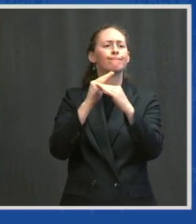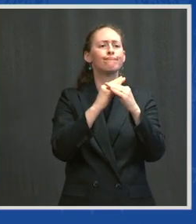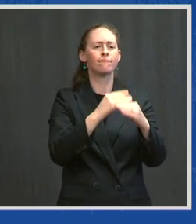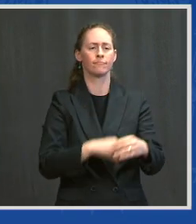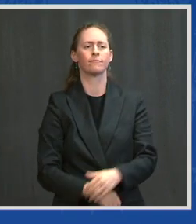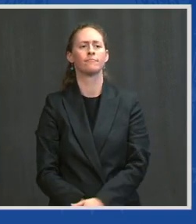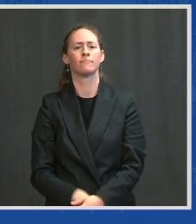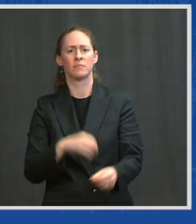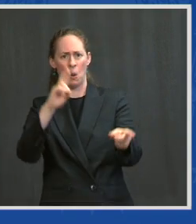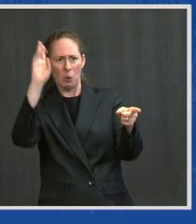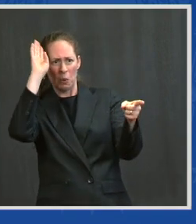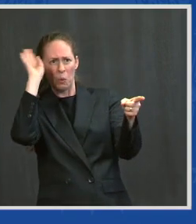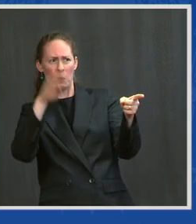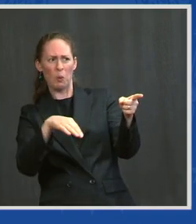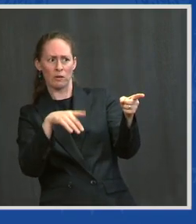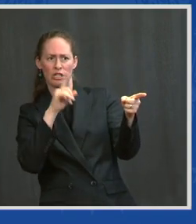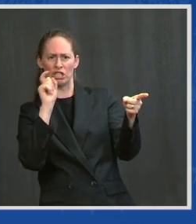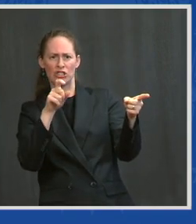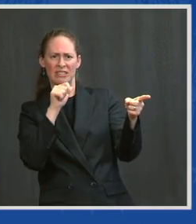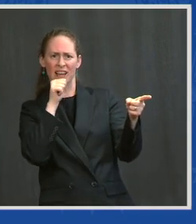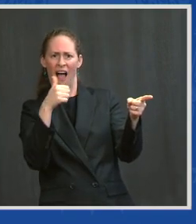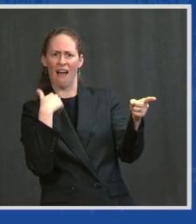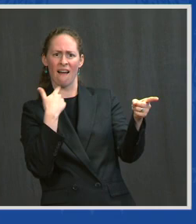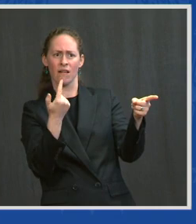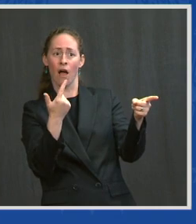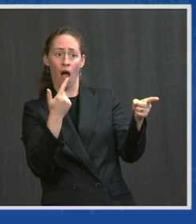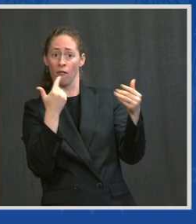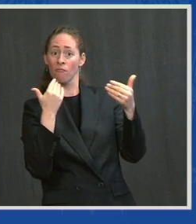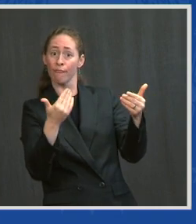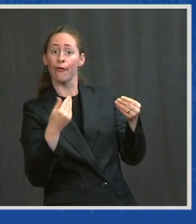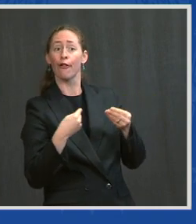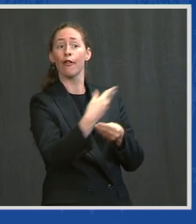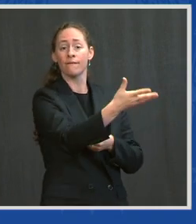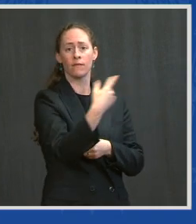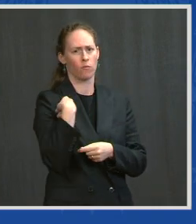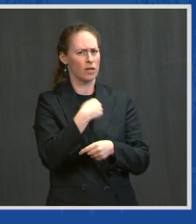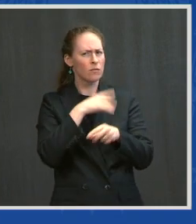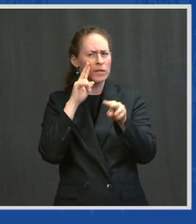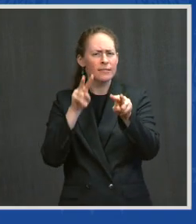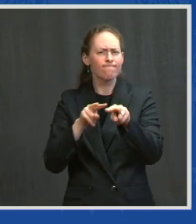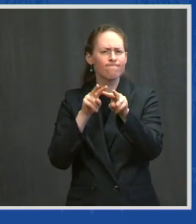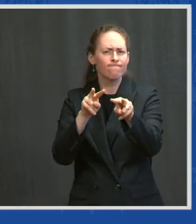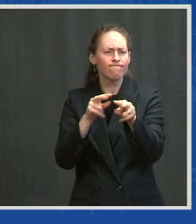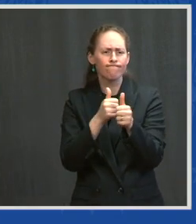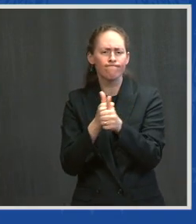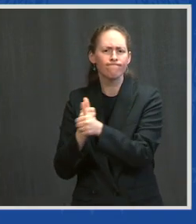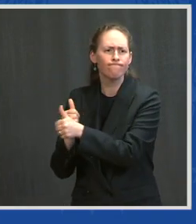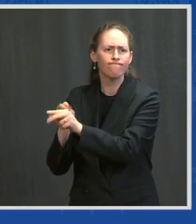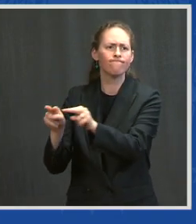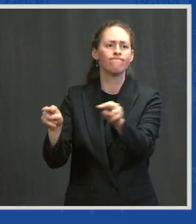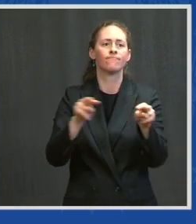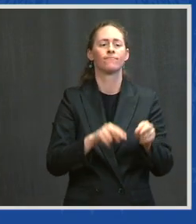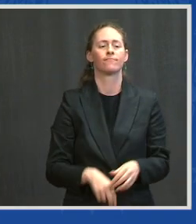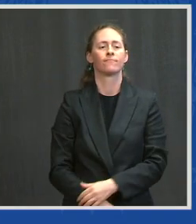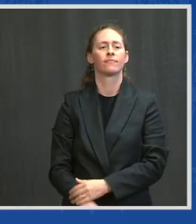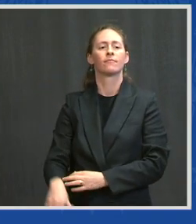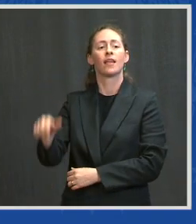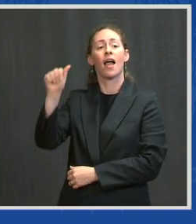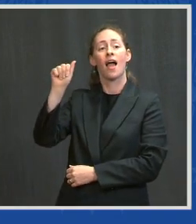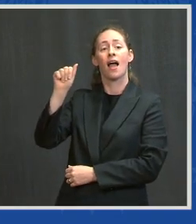Second, we are seeking funding to increase ATF's dealer inspection capacity and improve its effectiveness.